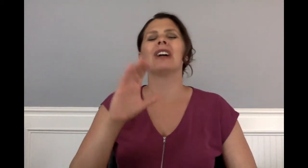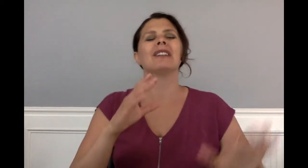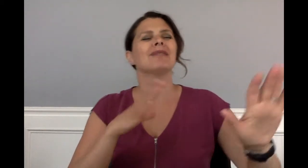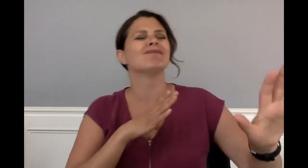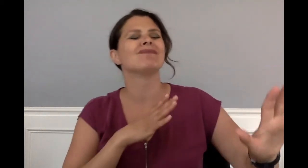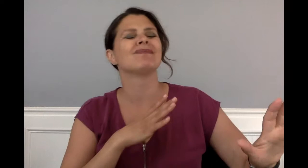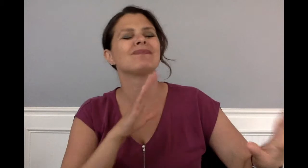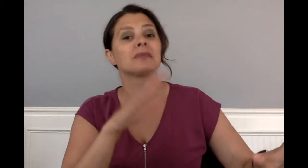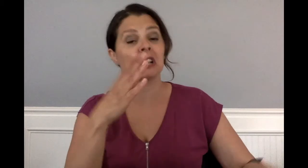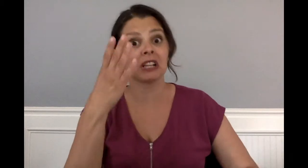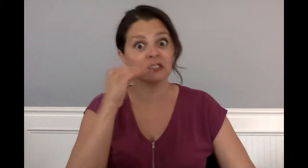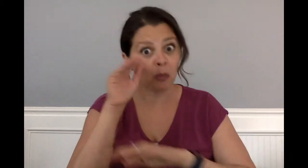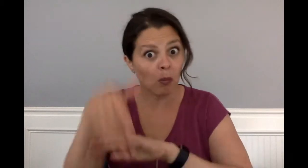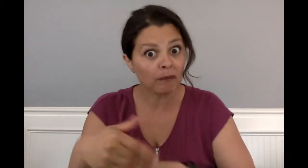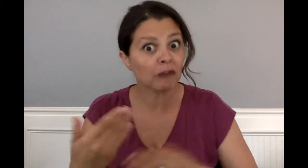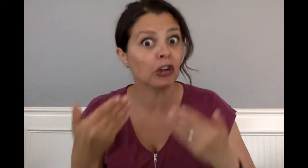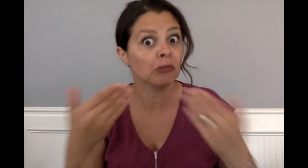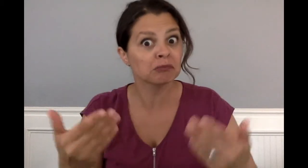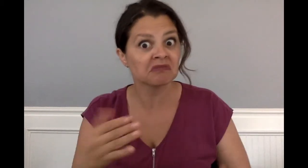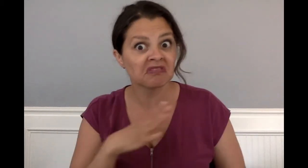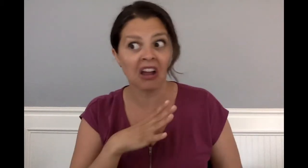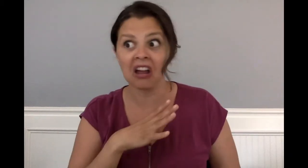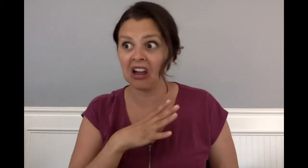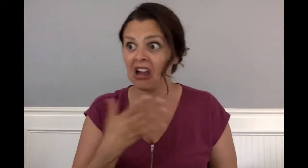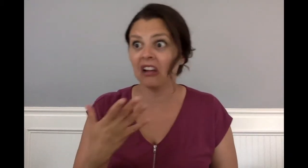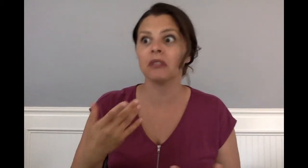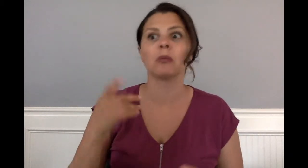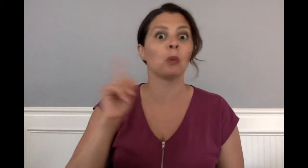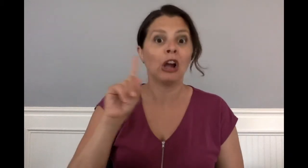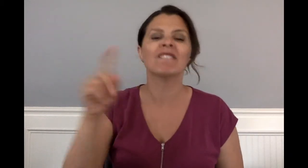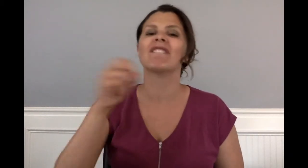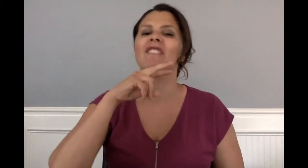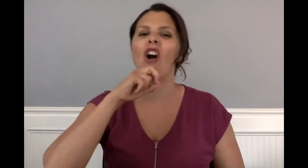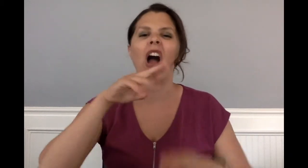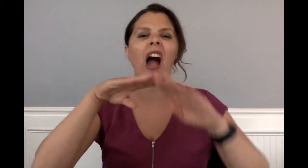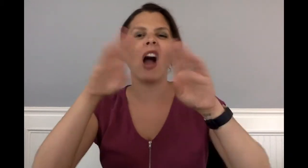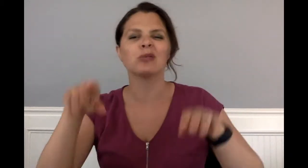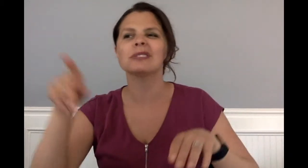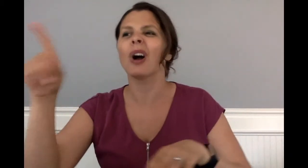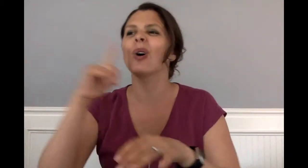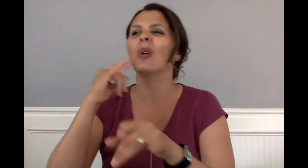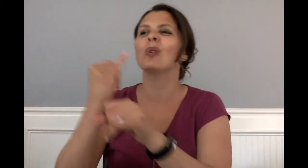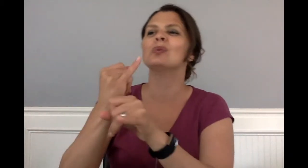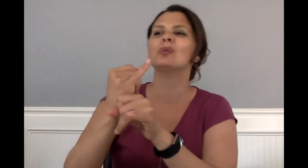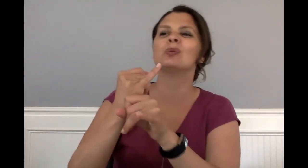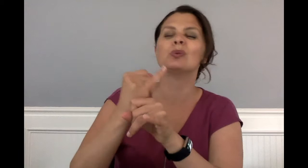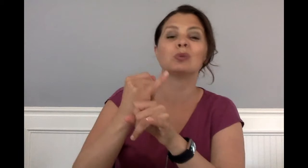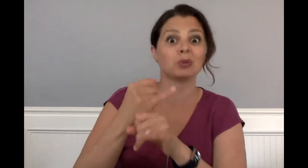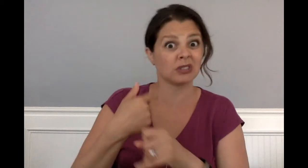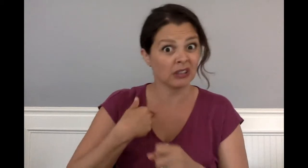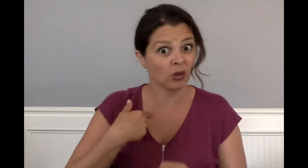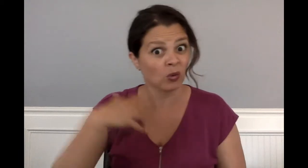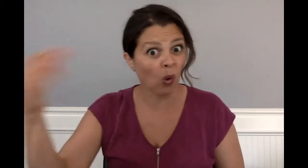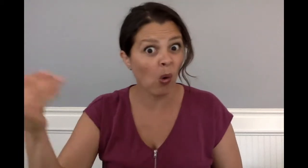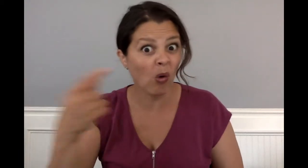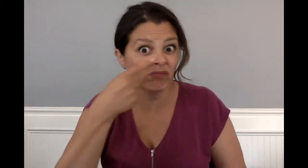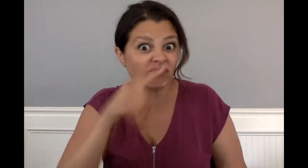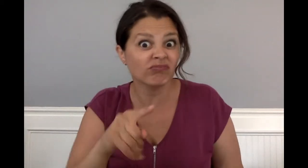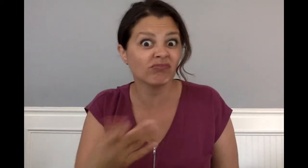“The sleepover, Grandma?” Charlie said. “It’s at Frog’s house, which is in Castle School for the Deaf. Can I go?”